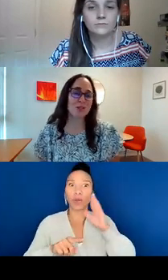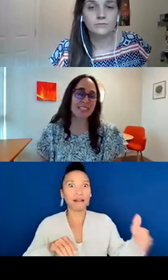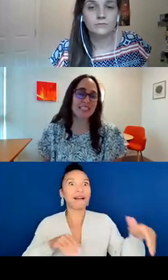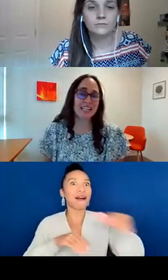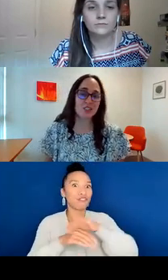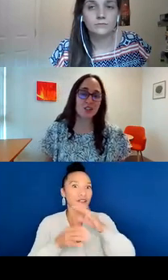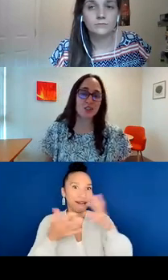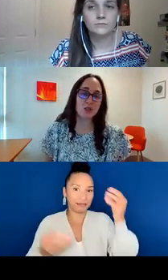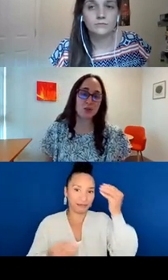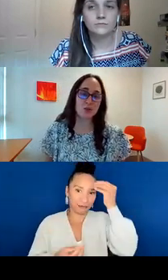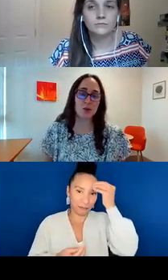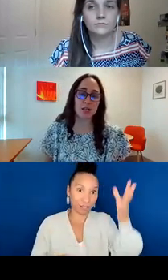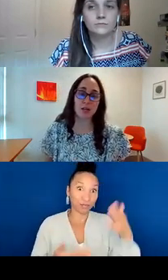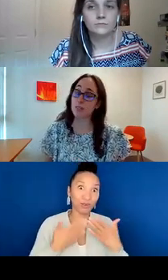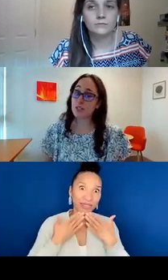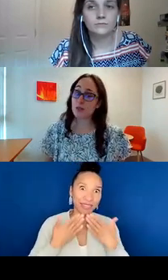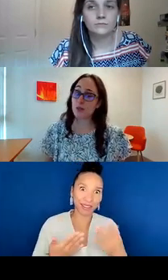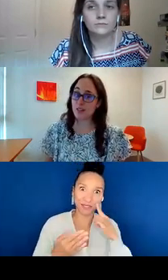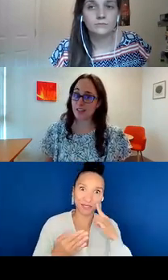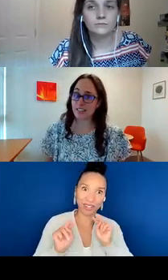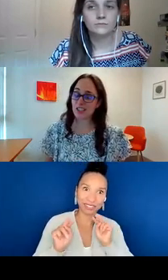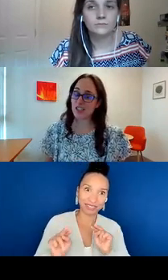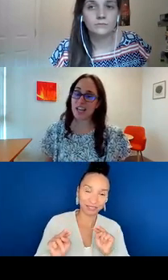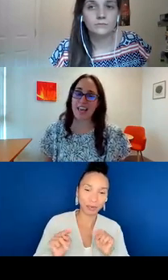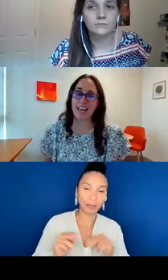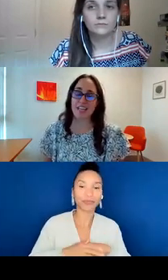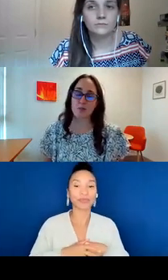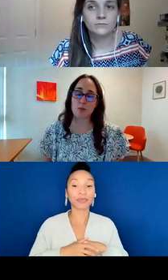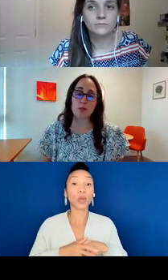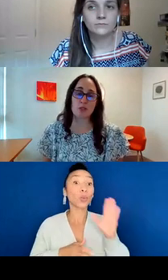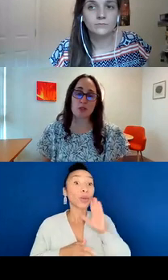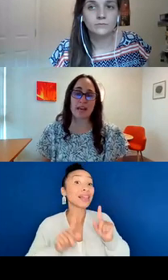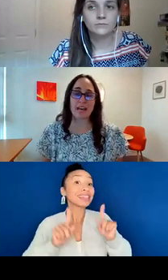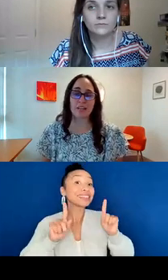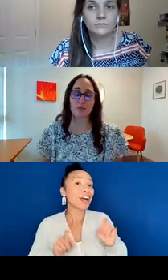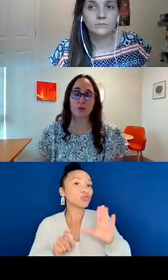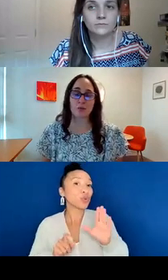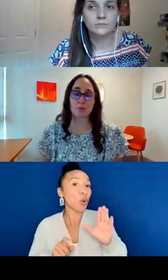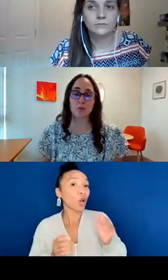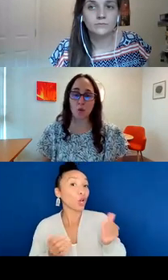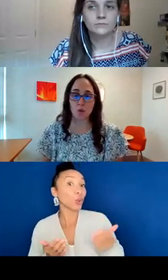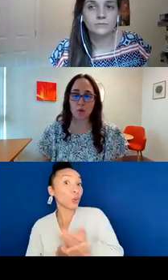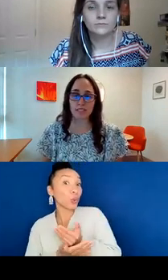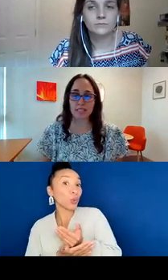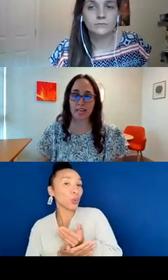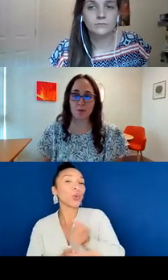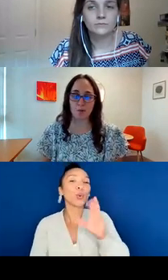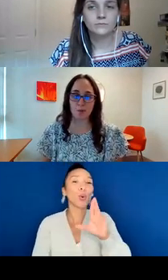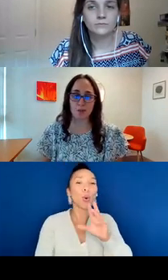We're also going to test your new or renewed knowledge. And we will do that through some polls that